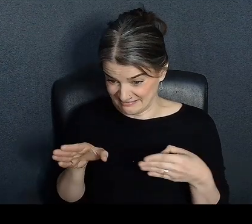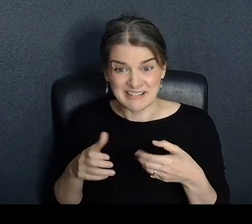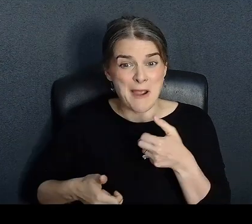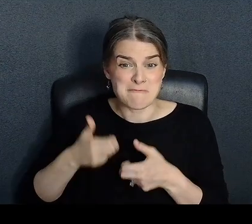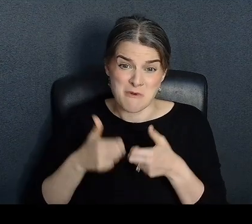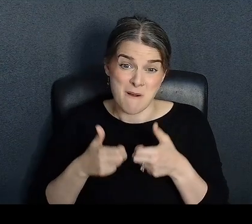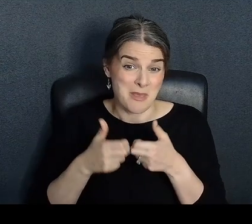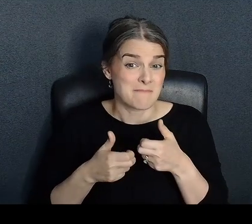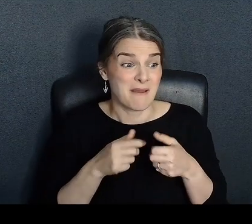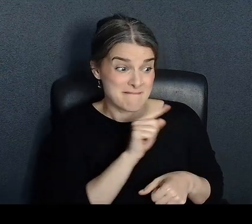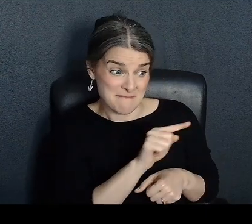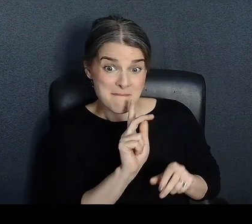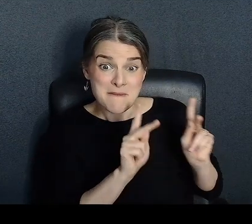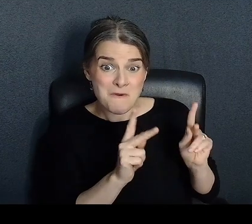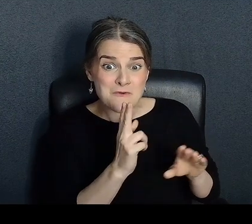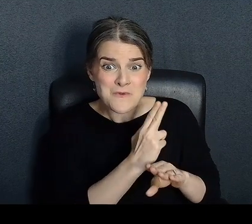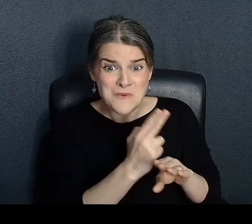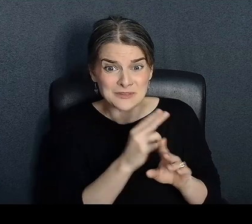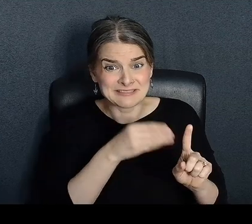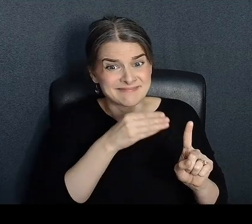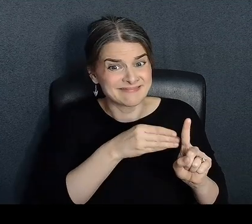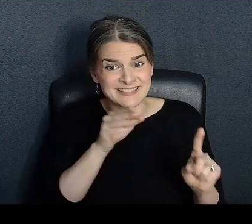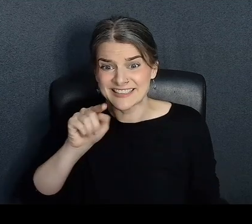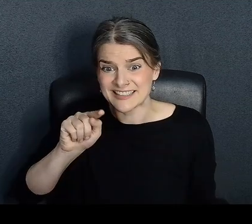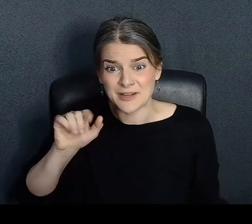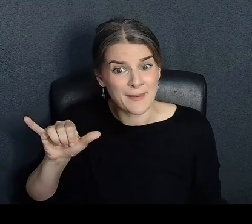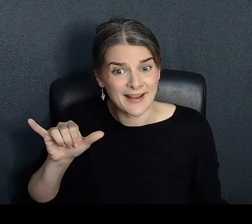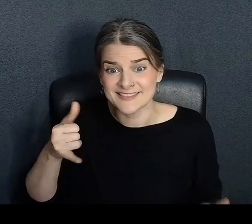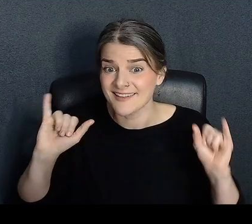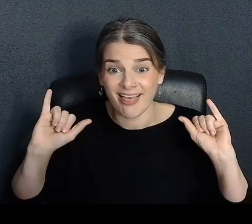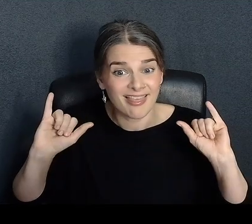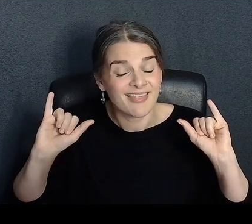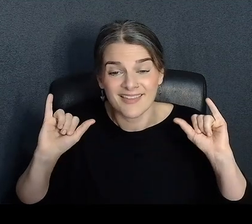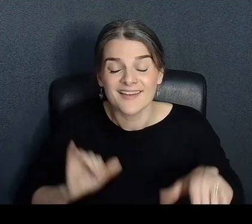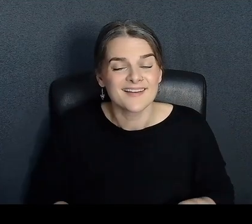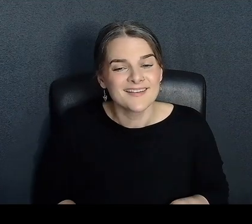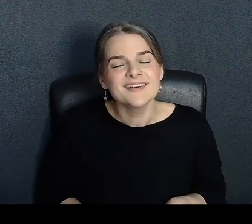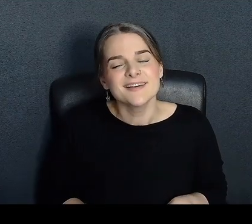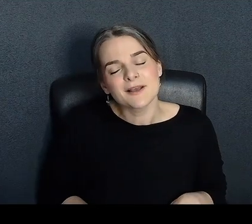And we do have an option for those folks